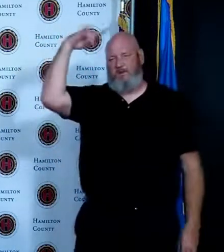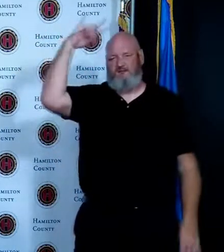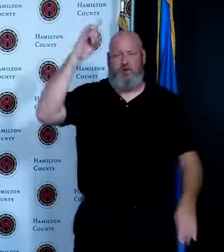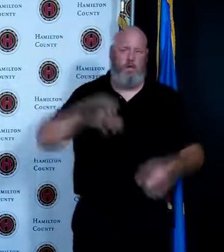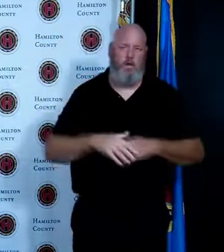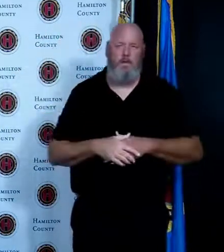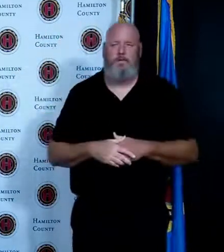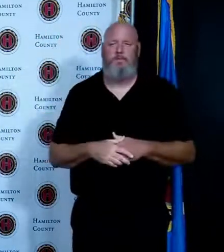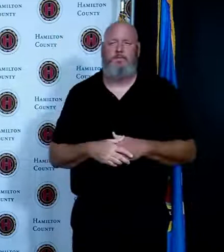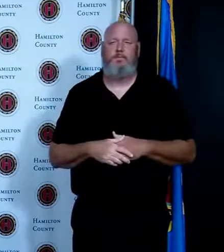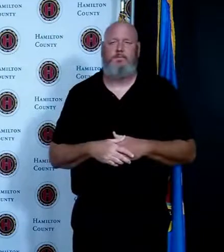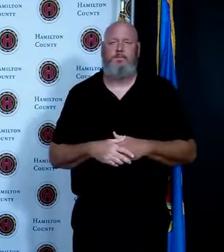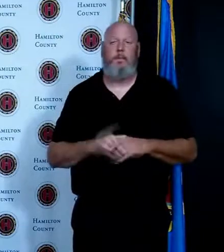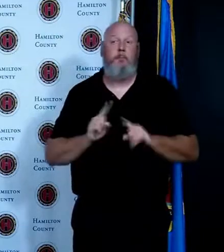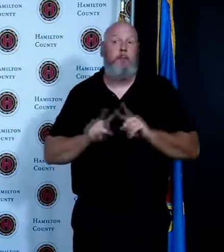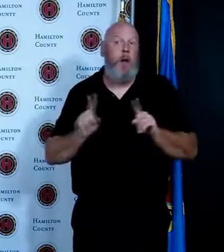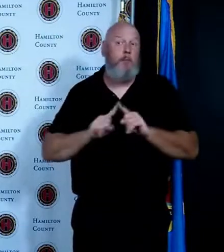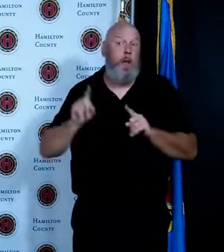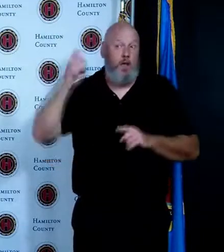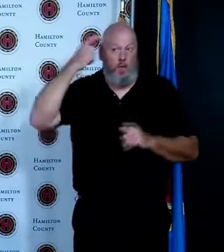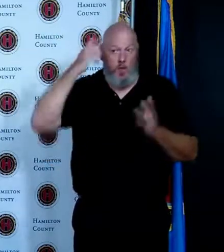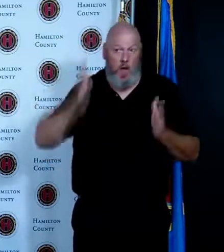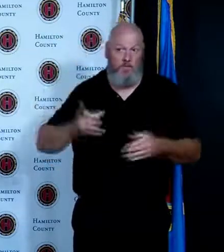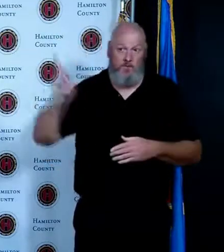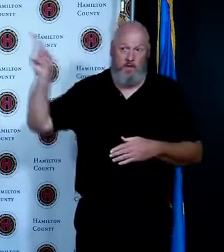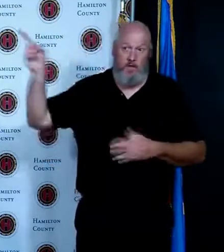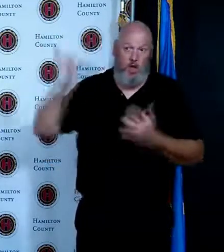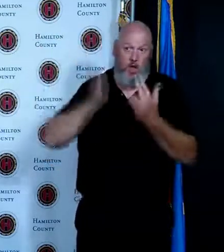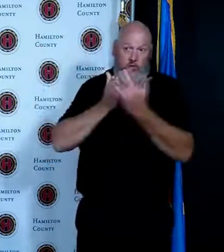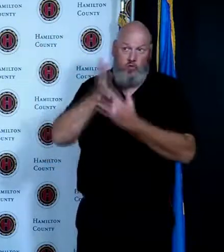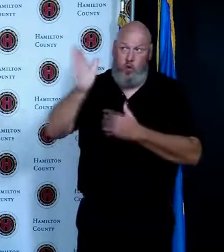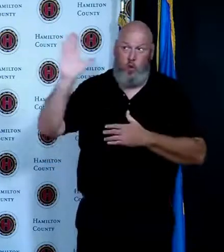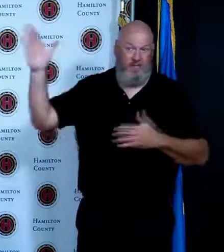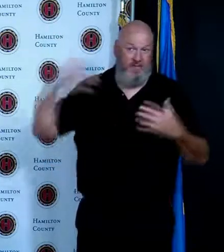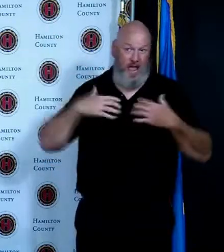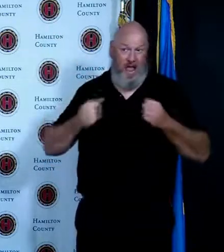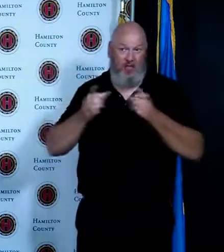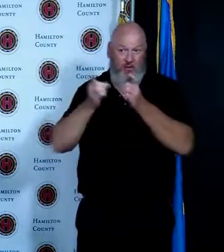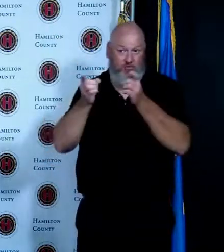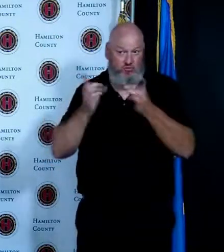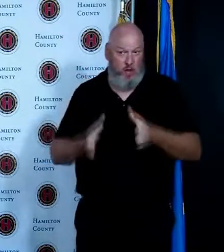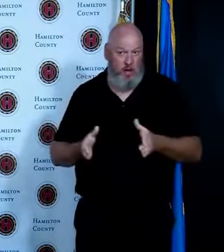through his Health Director mandates that we wear masks in certain counties